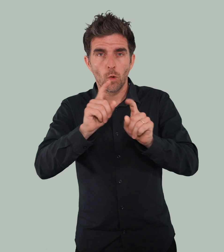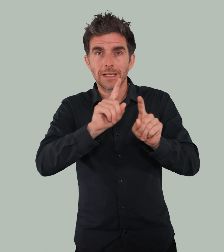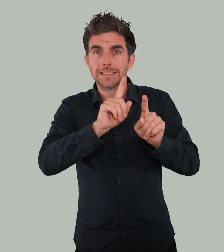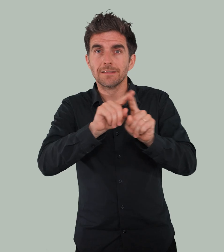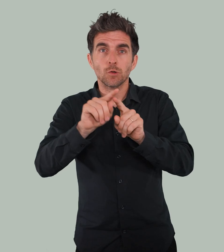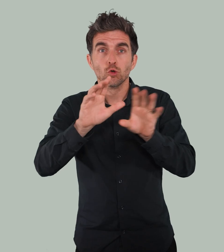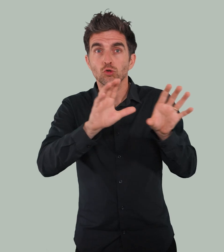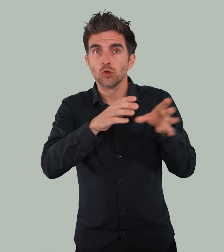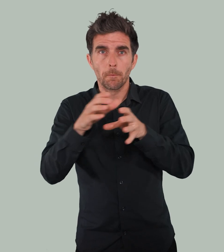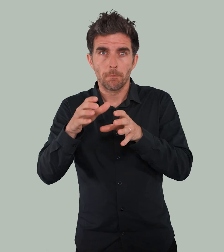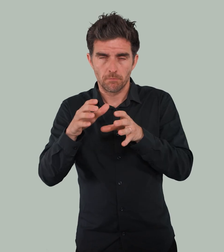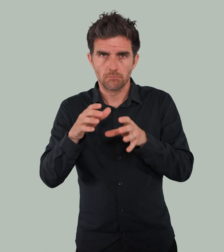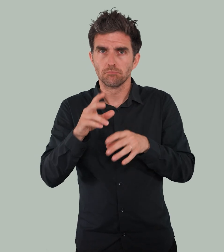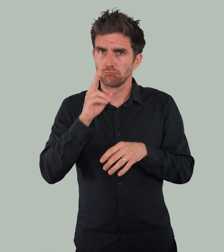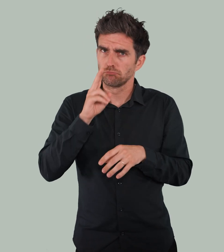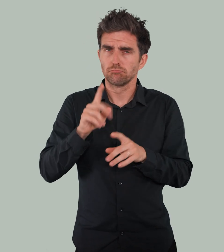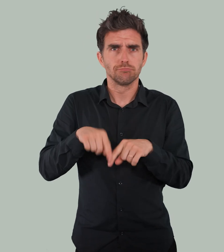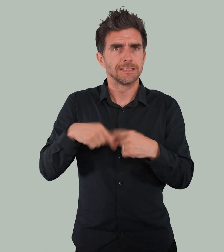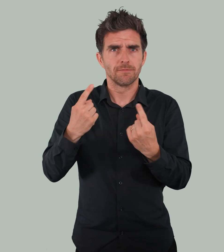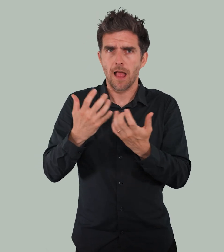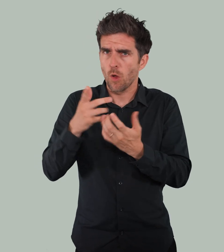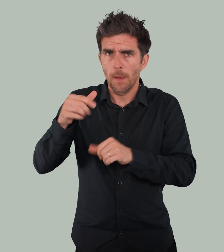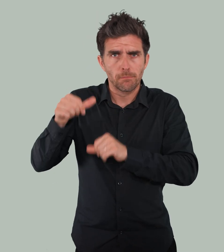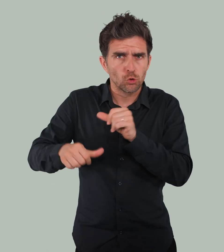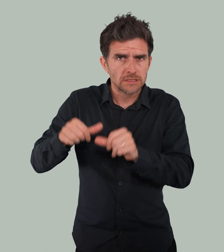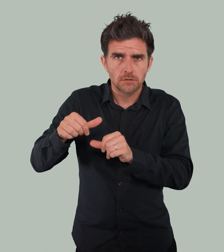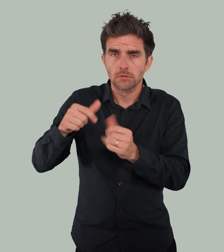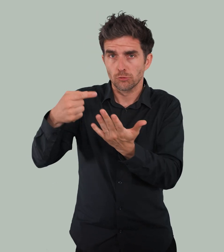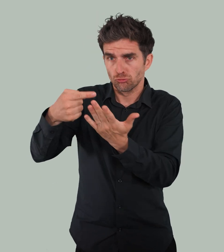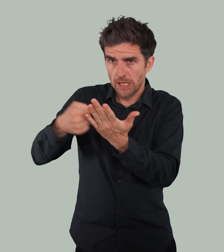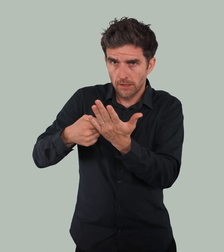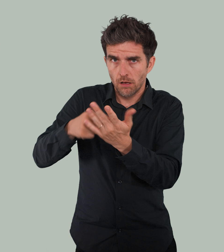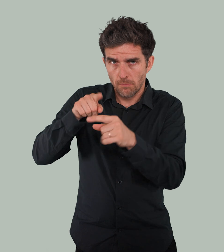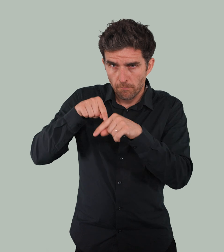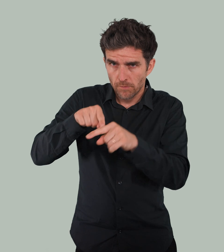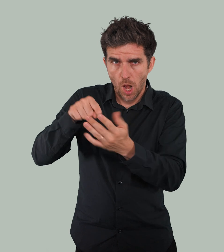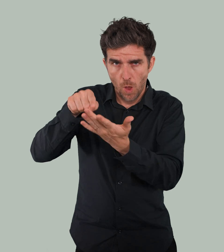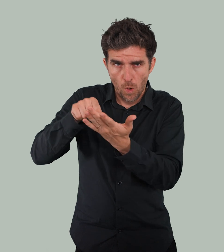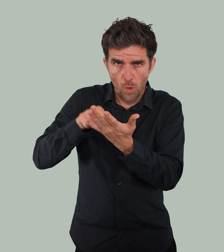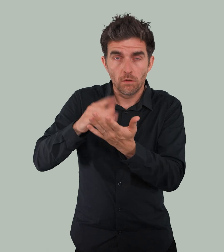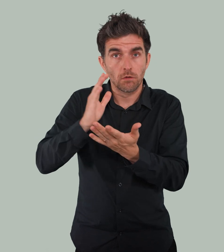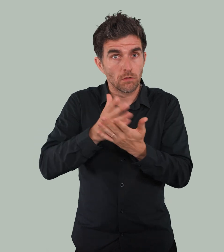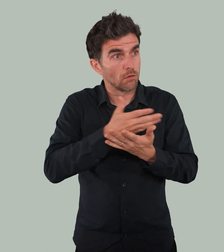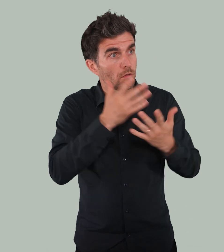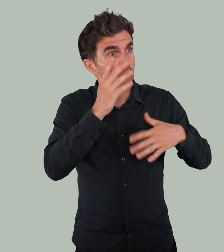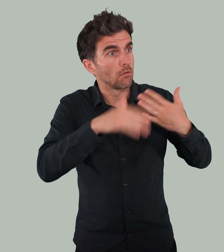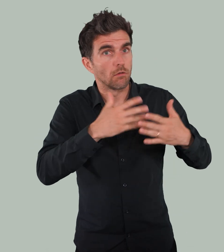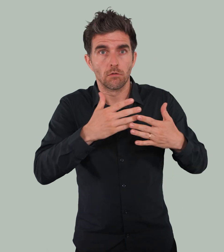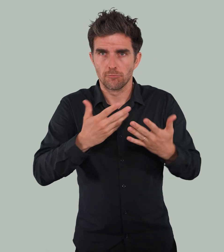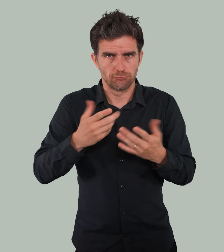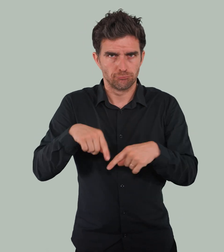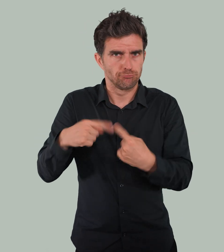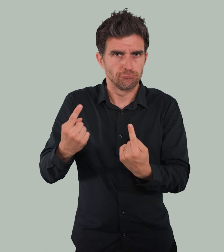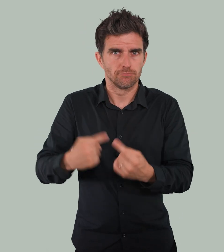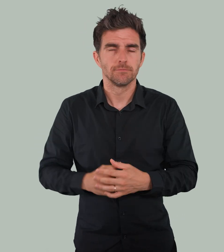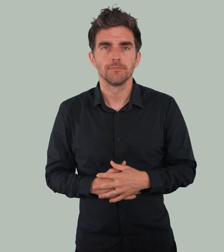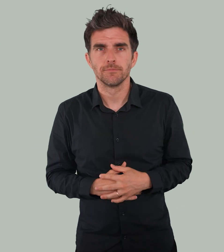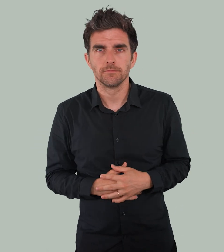different groups, reflecting differences in how processes and criteria are applied in practice.